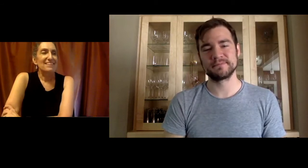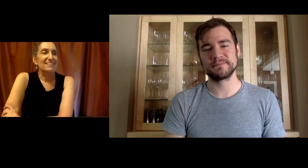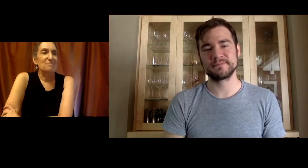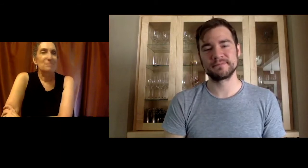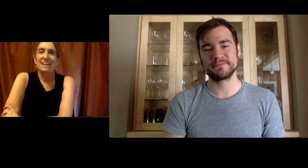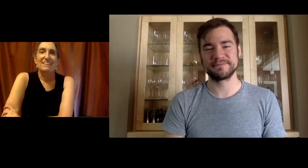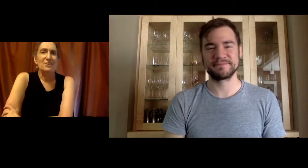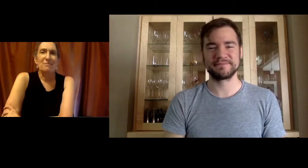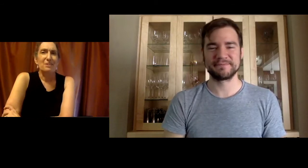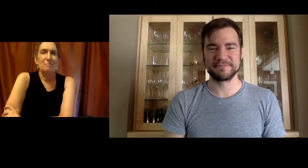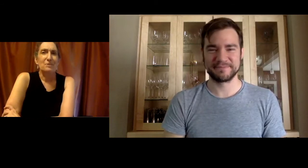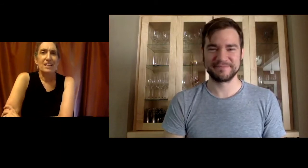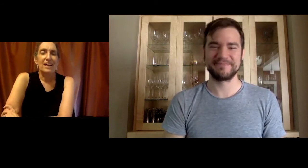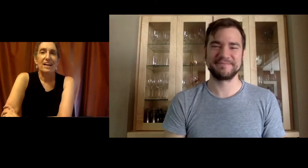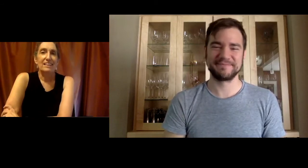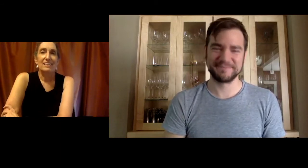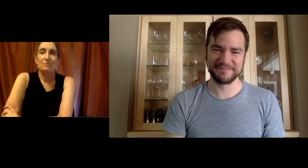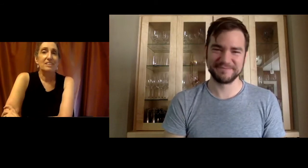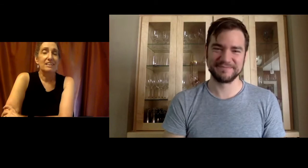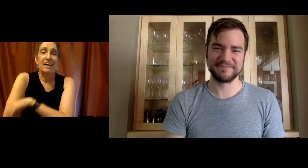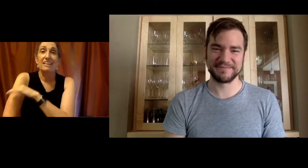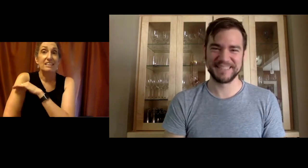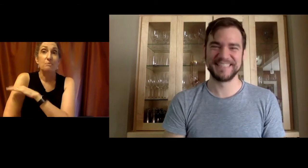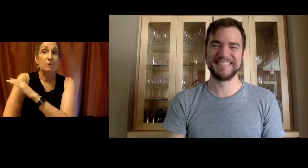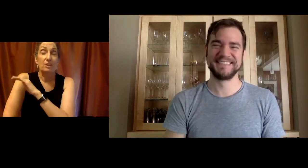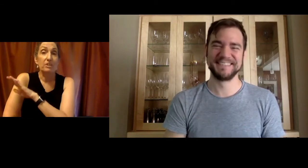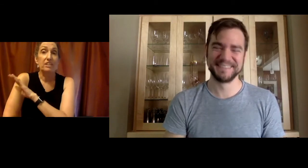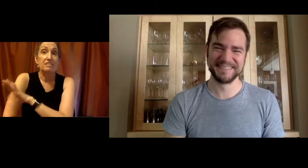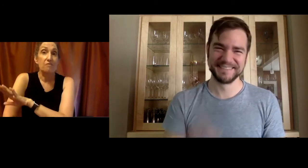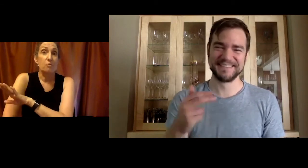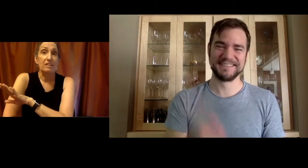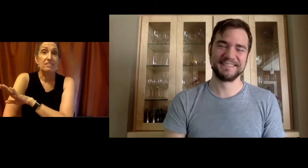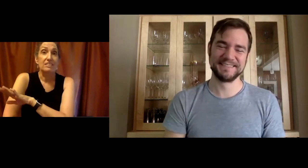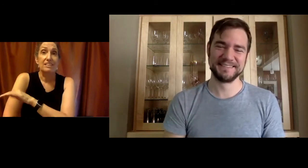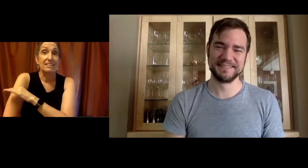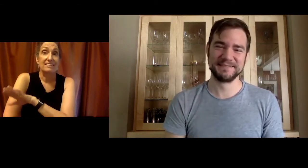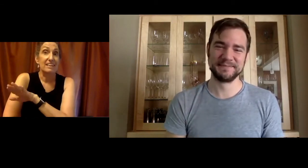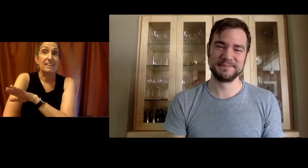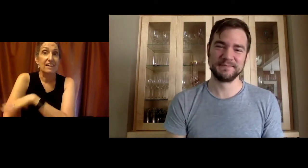But yeah, no deaf theater per se. I think it's really, I think at this point it really is Deaf West and that's it.